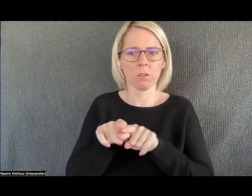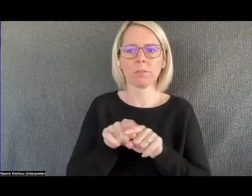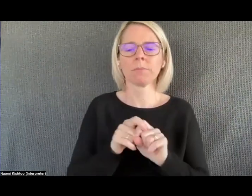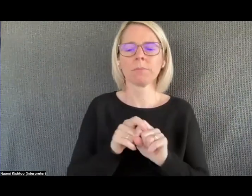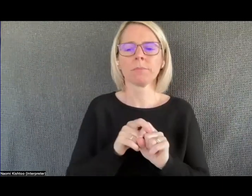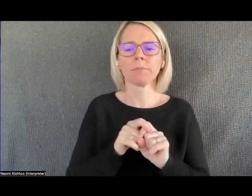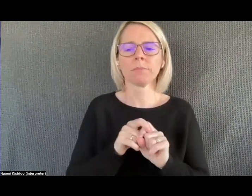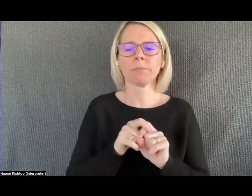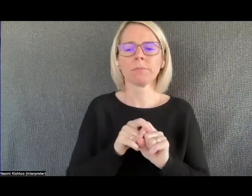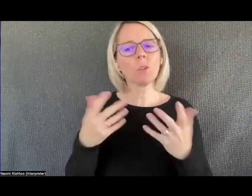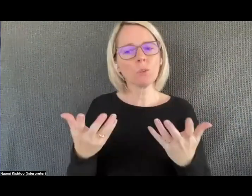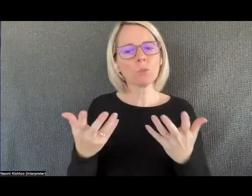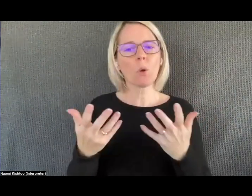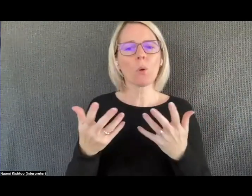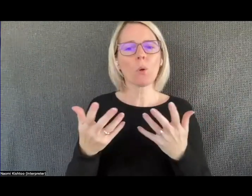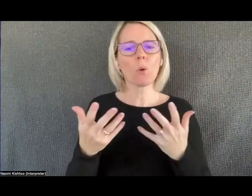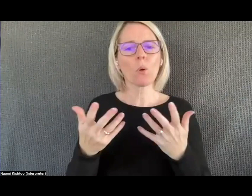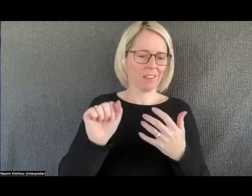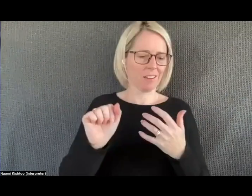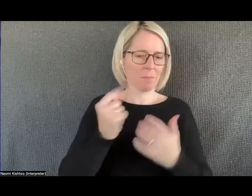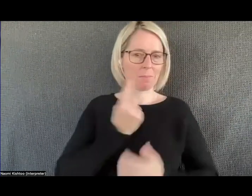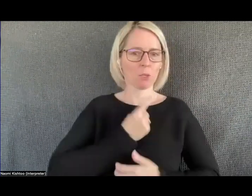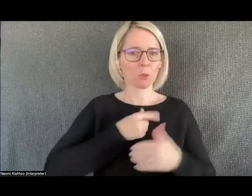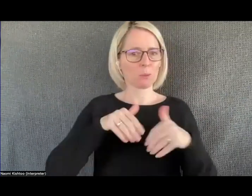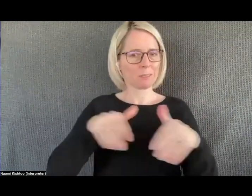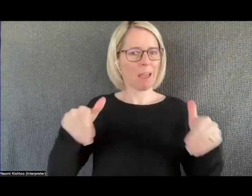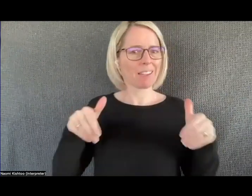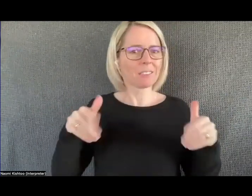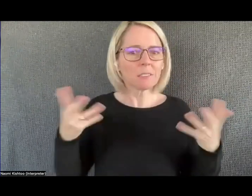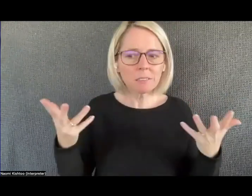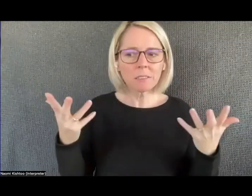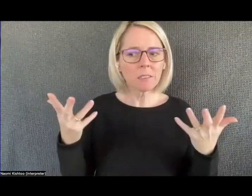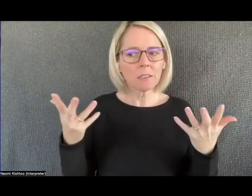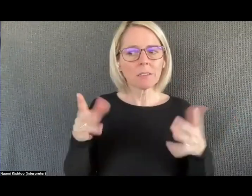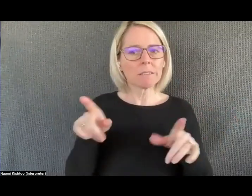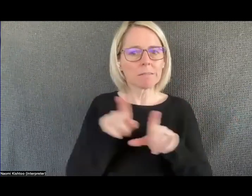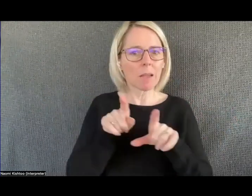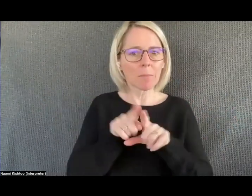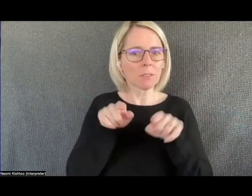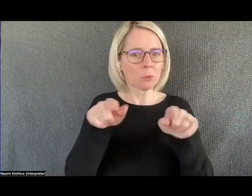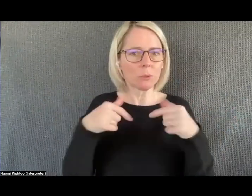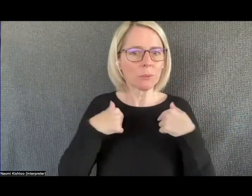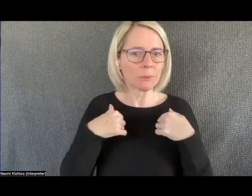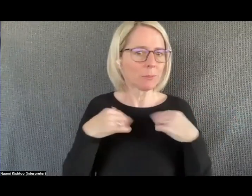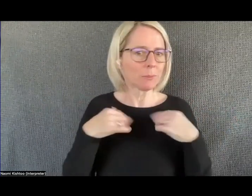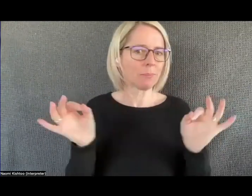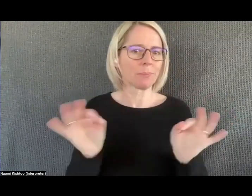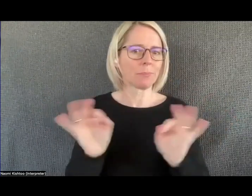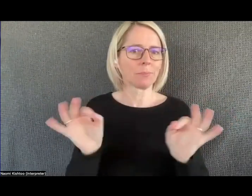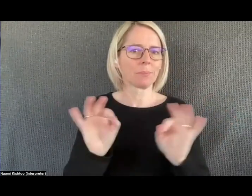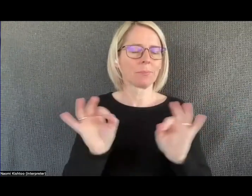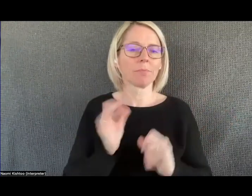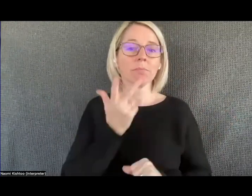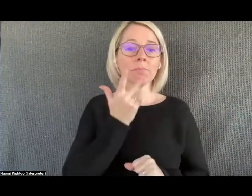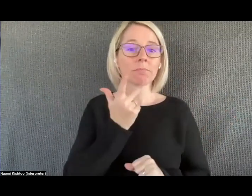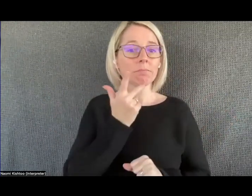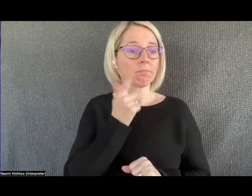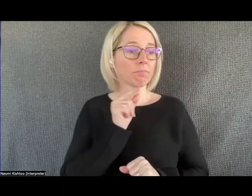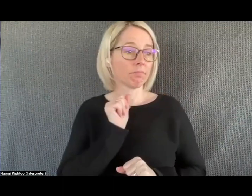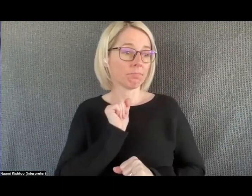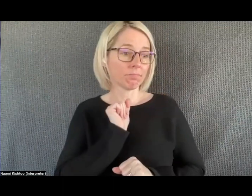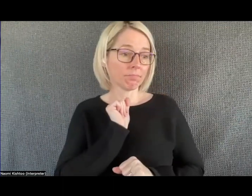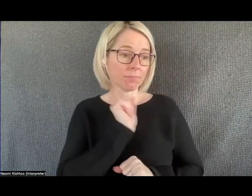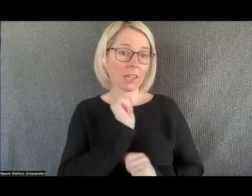different. So often they might, if they’ve had a positive experience of touch and interacting